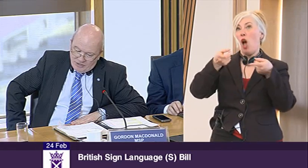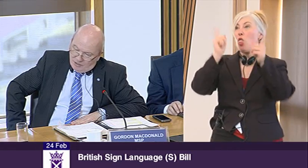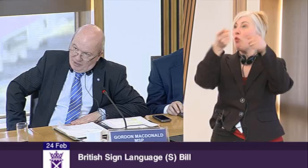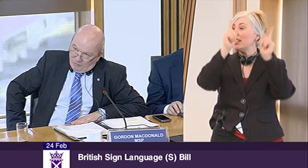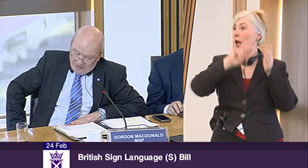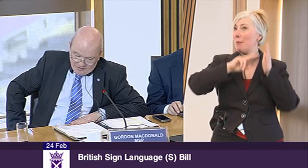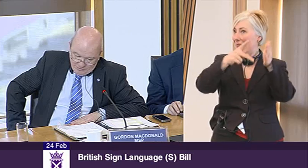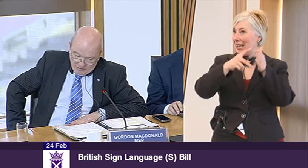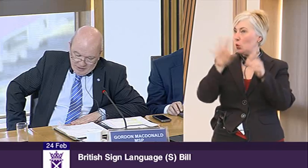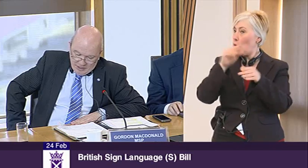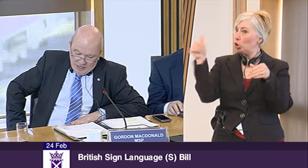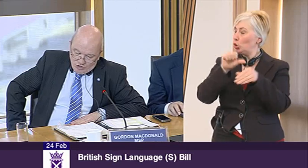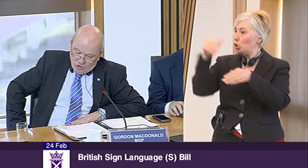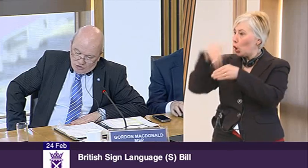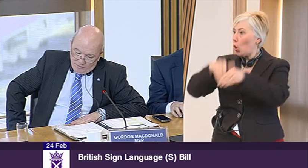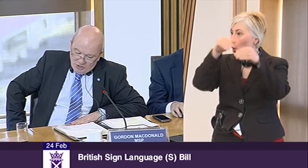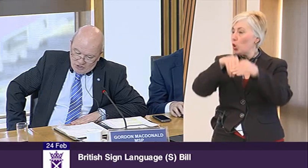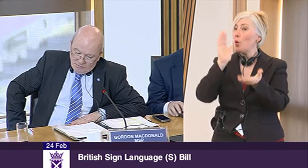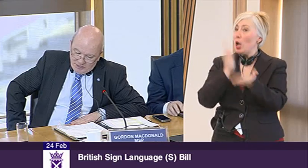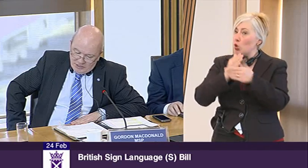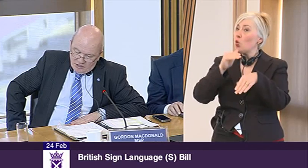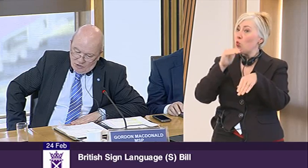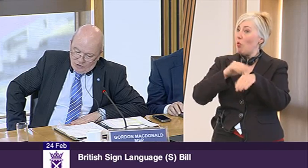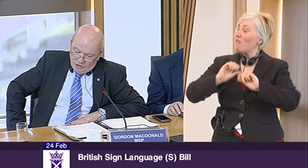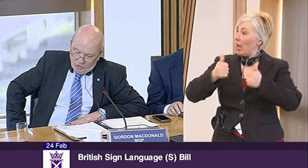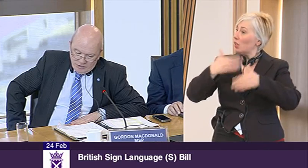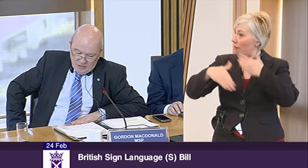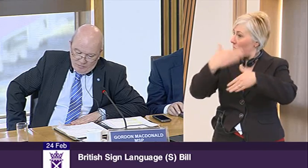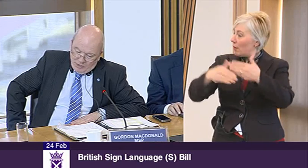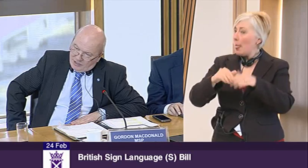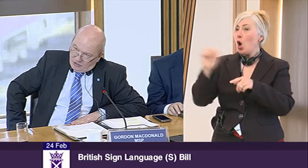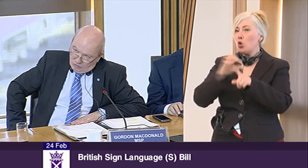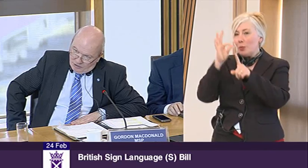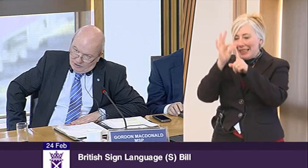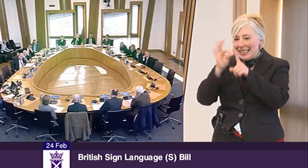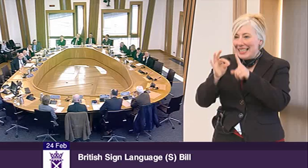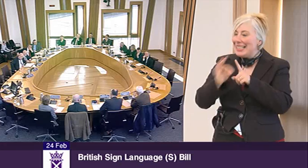include in order to be effective? Should the bill include some detail on the content of plans?